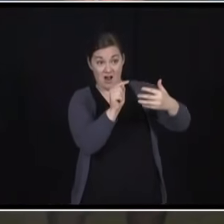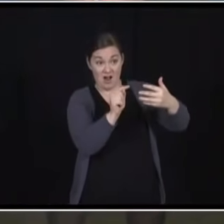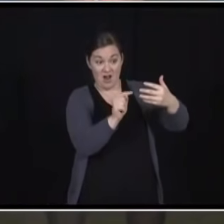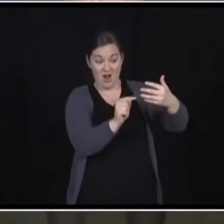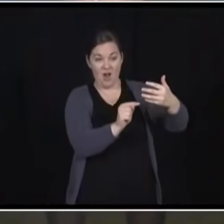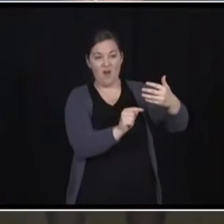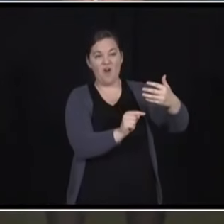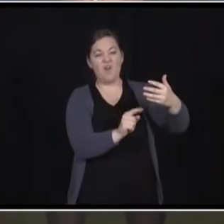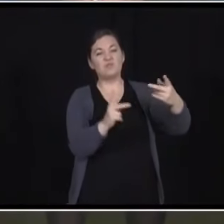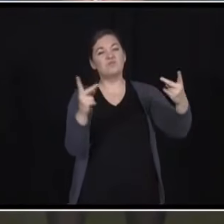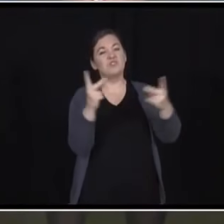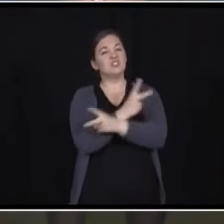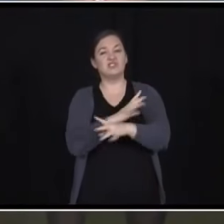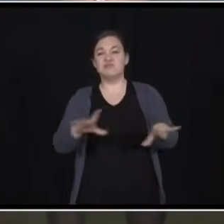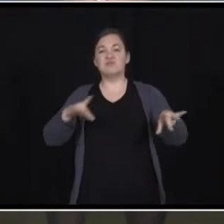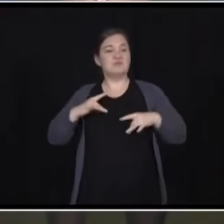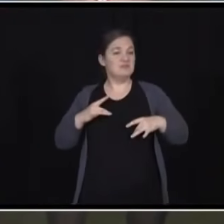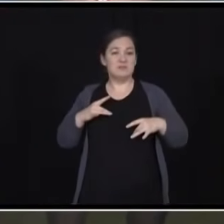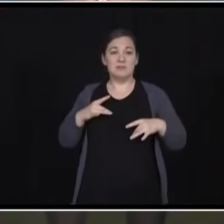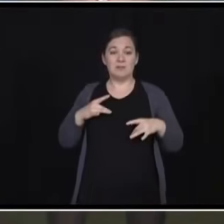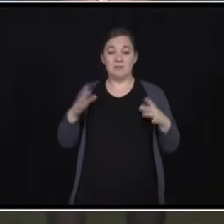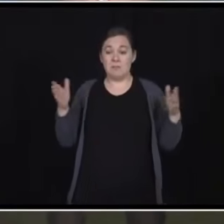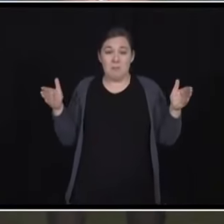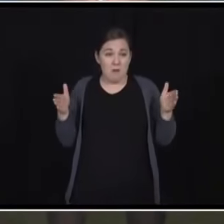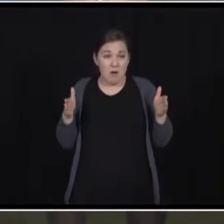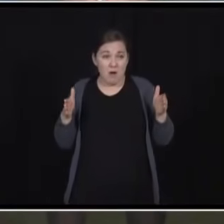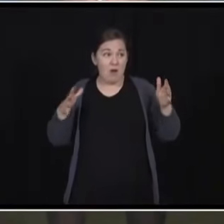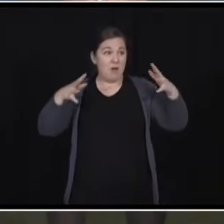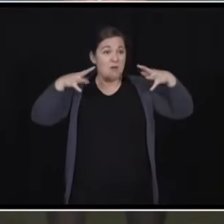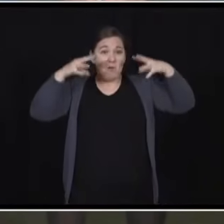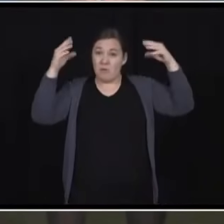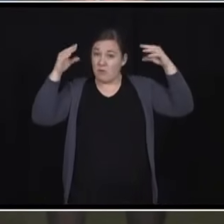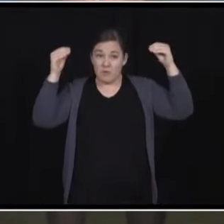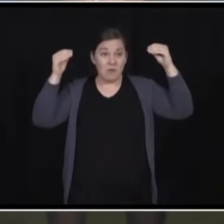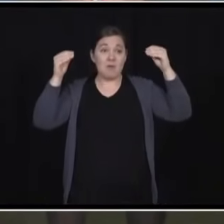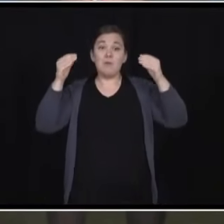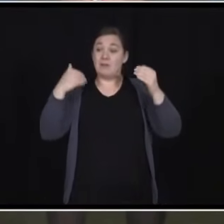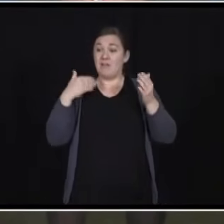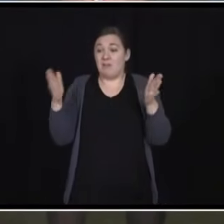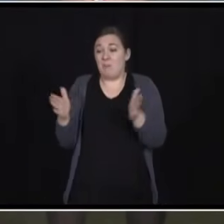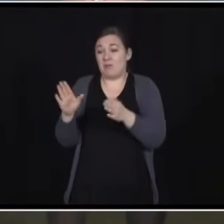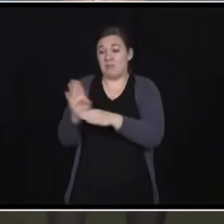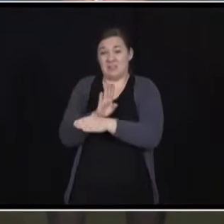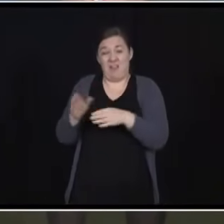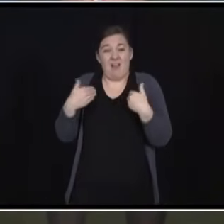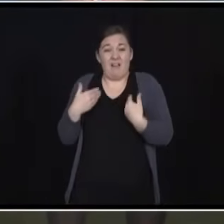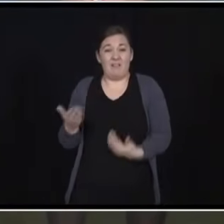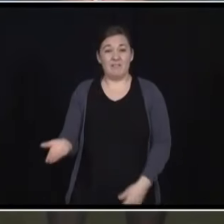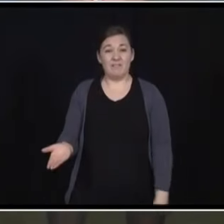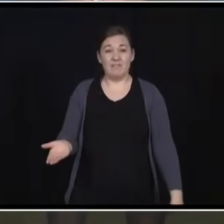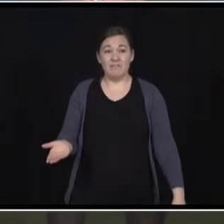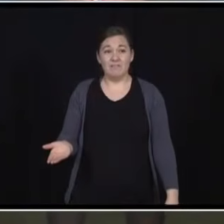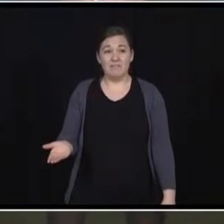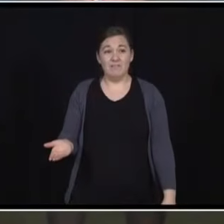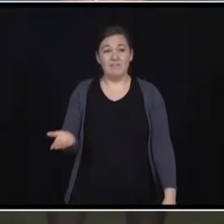And especially in smaller groups, smaller spaces where they are more crowded, were perhaps the ventilation isn't as